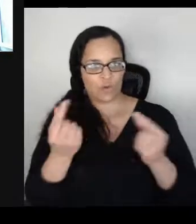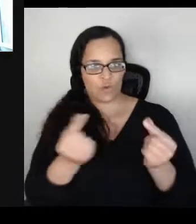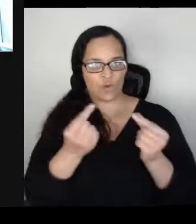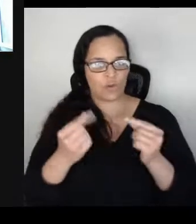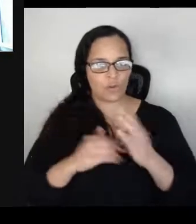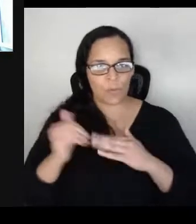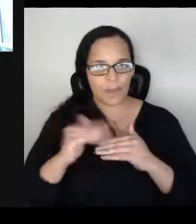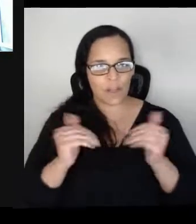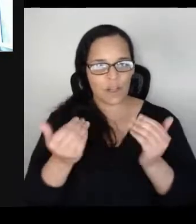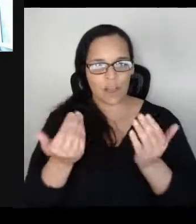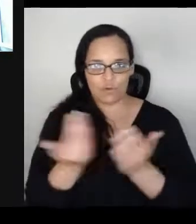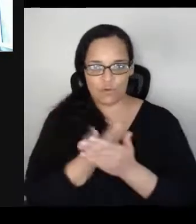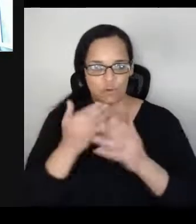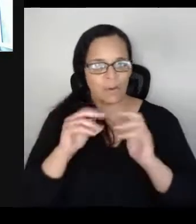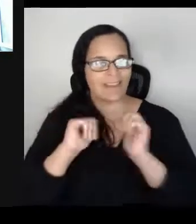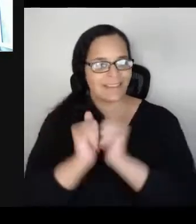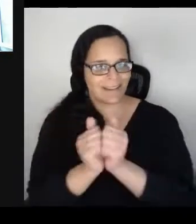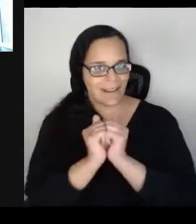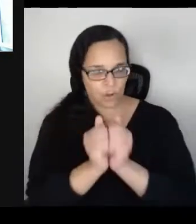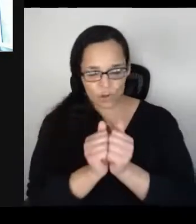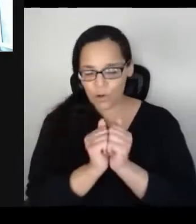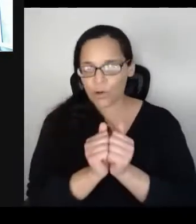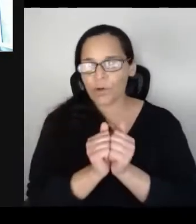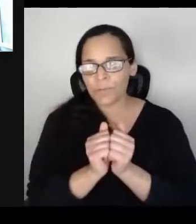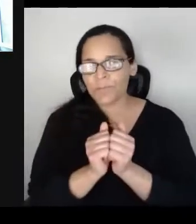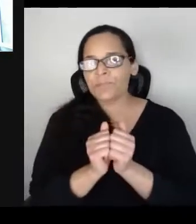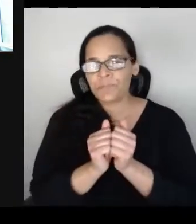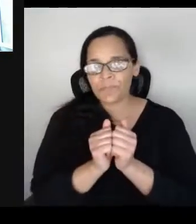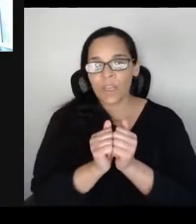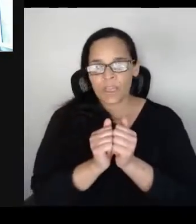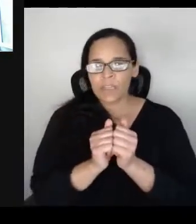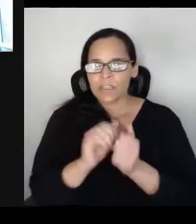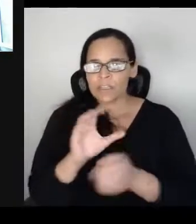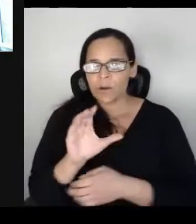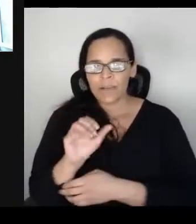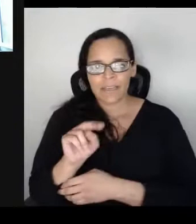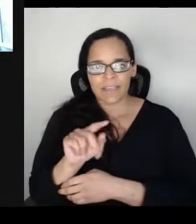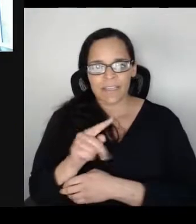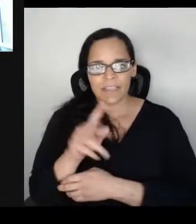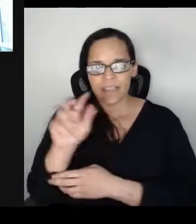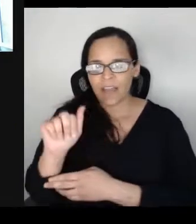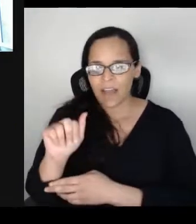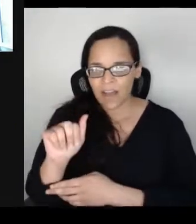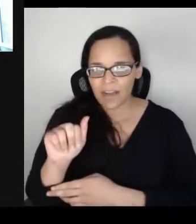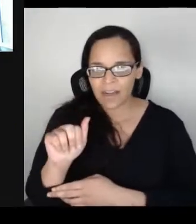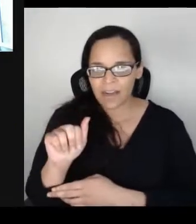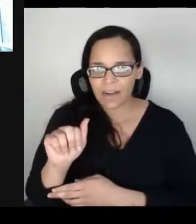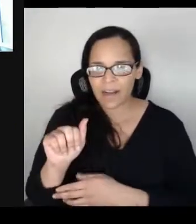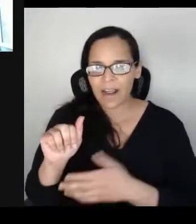So Cynthia, you know, I wanted to engage you, I know that you lead work in different states,